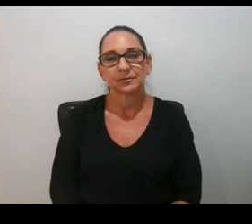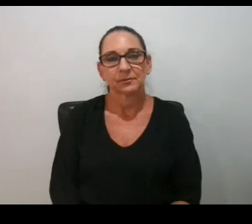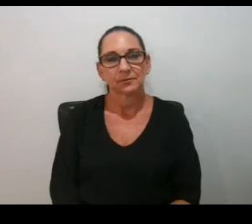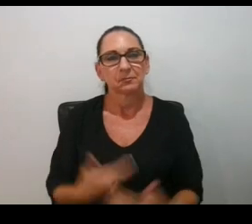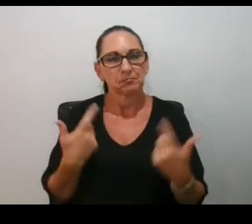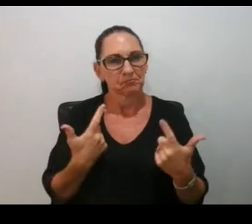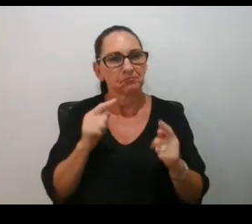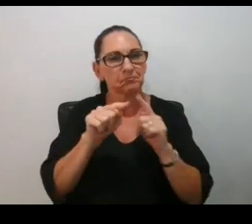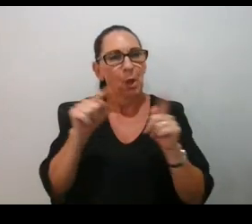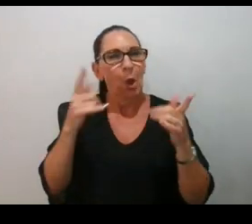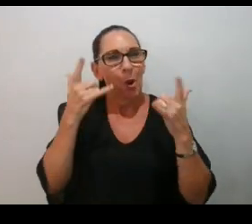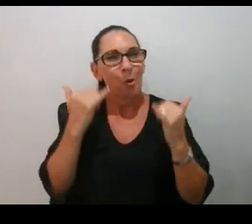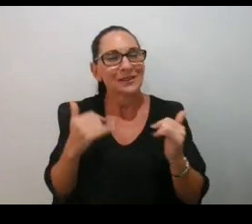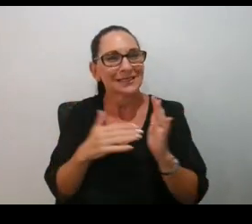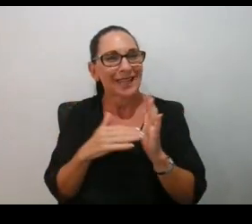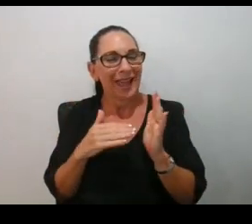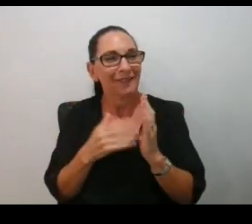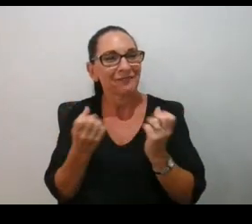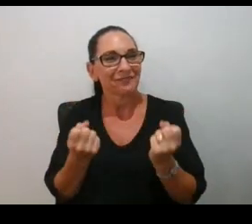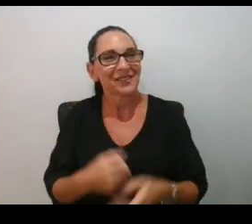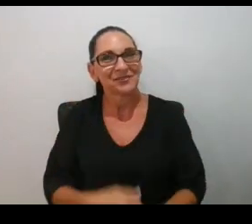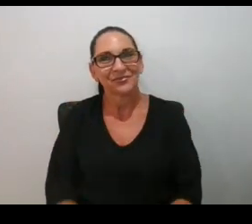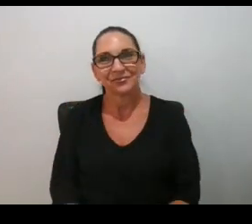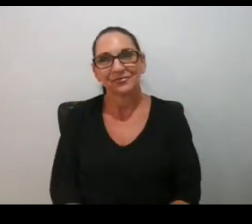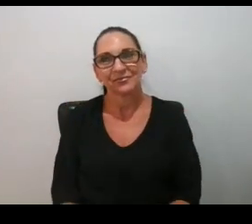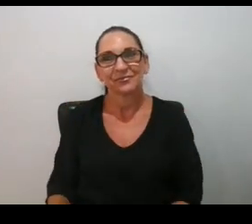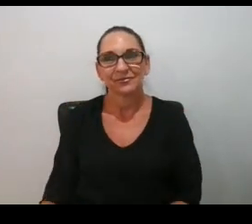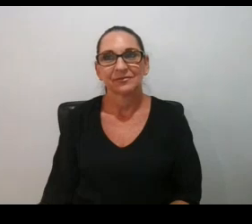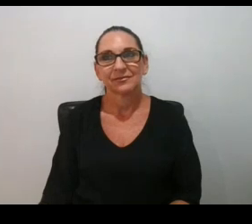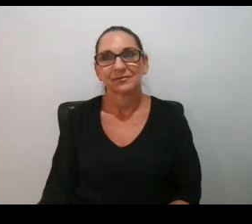today couple more